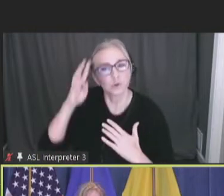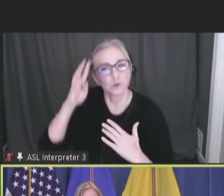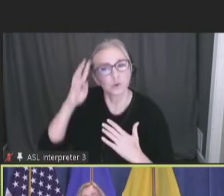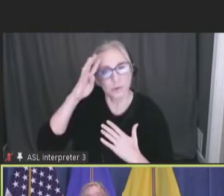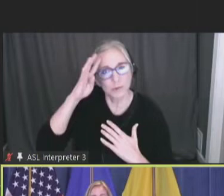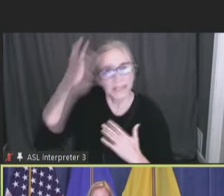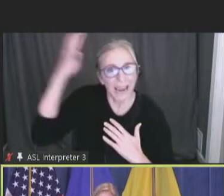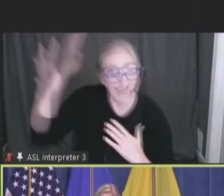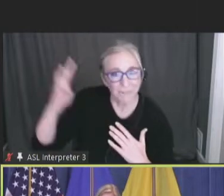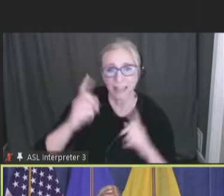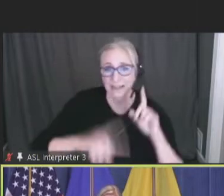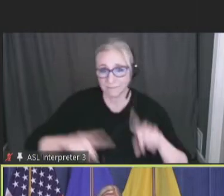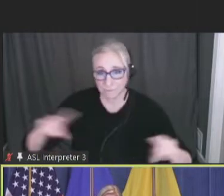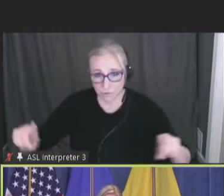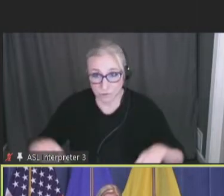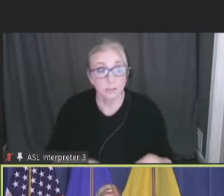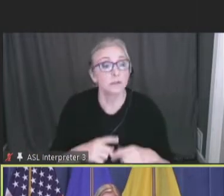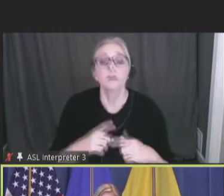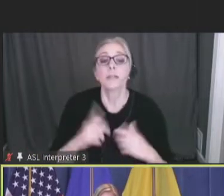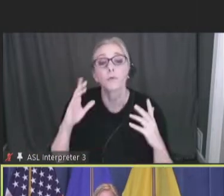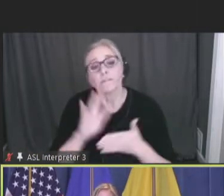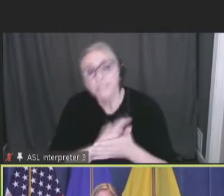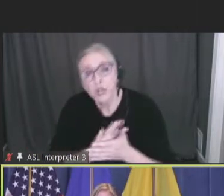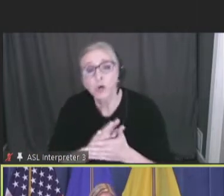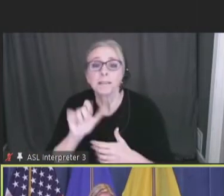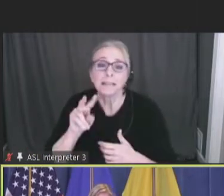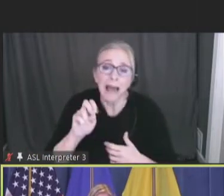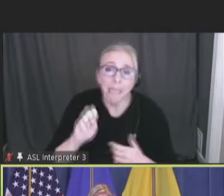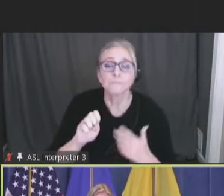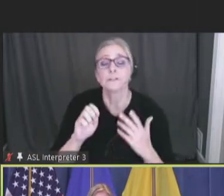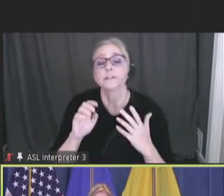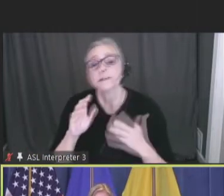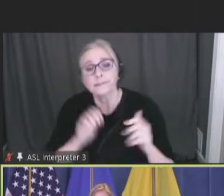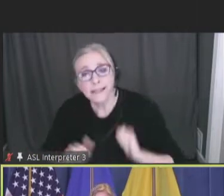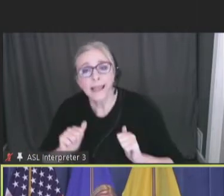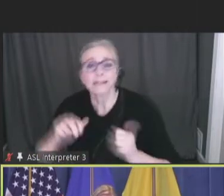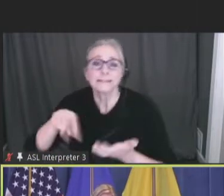there were narrative films, live theater, podcasts, dance performances, street art,